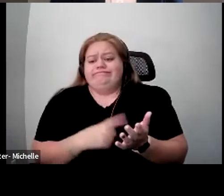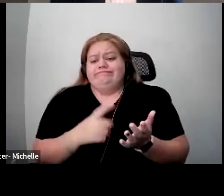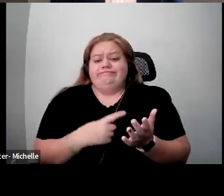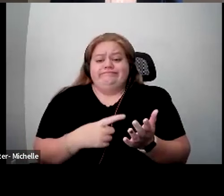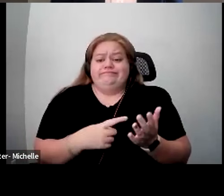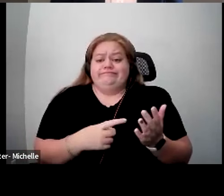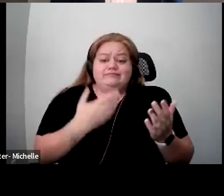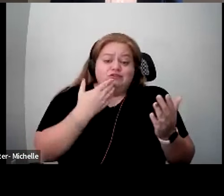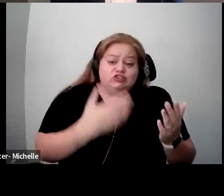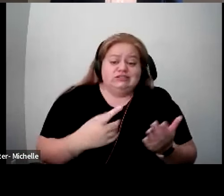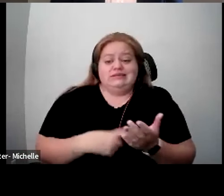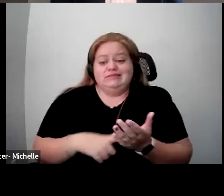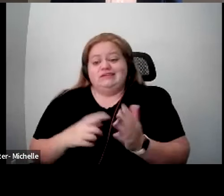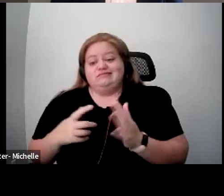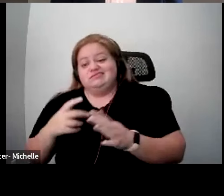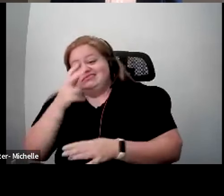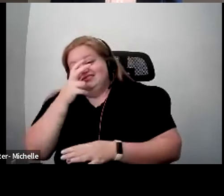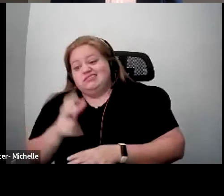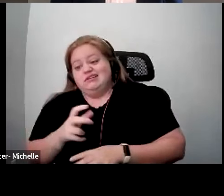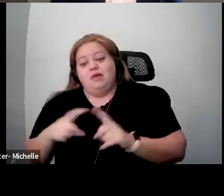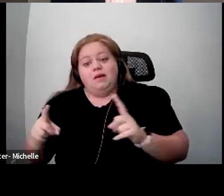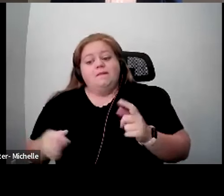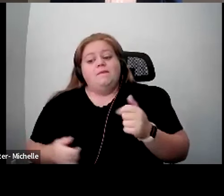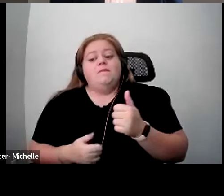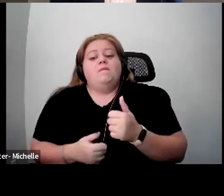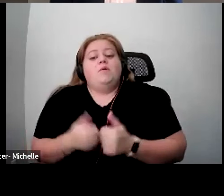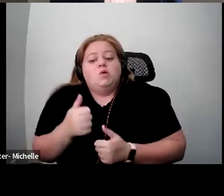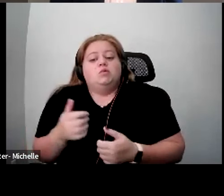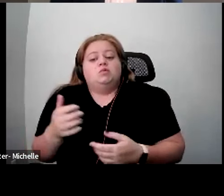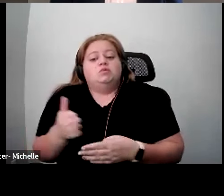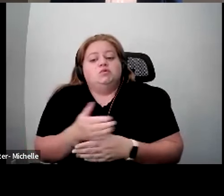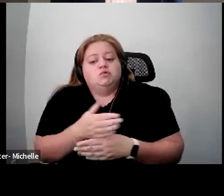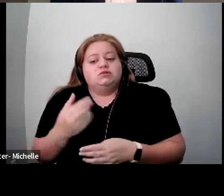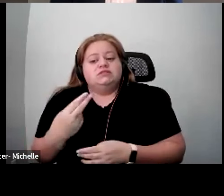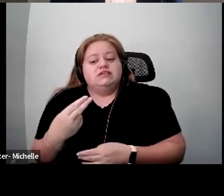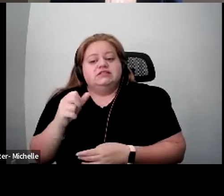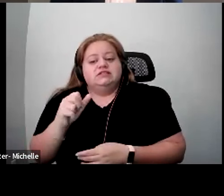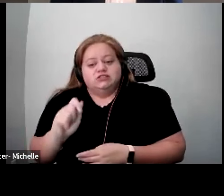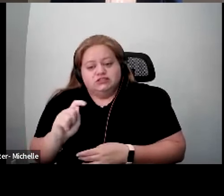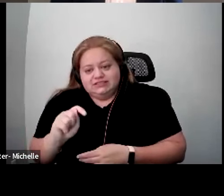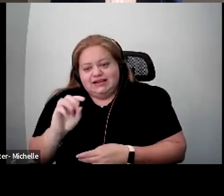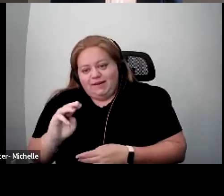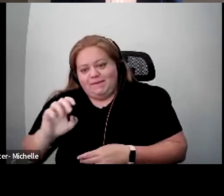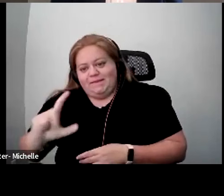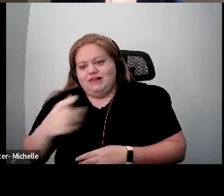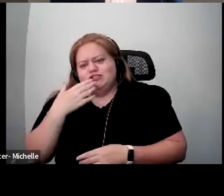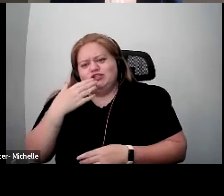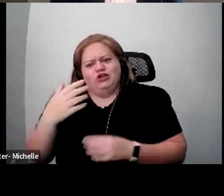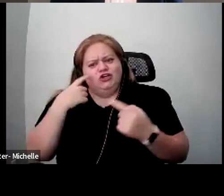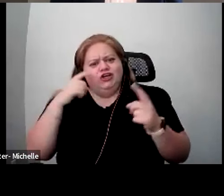But on the whole, generally, HTML is a very, very good success story.